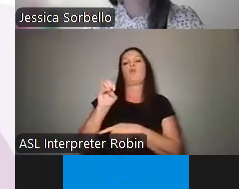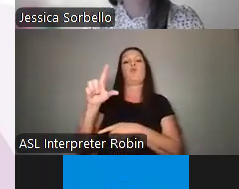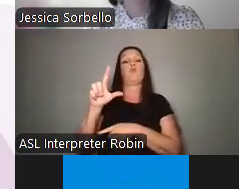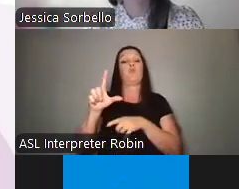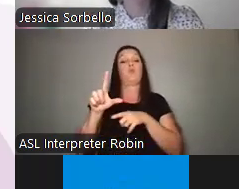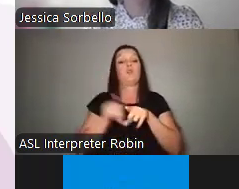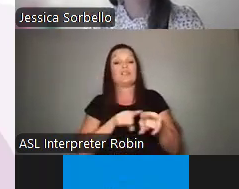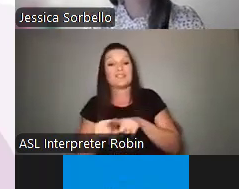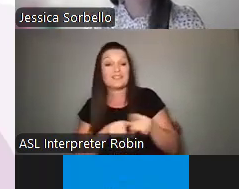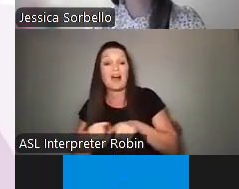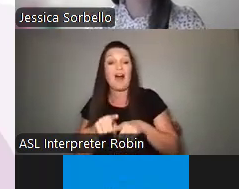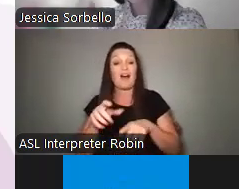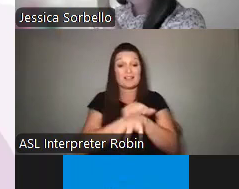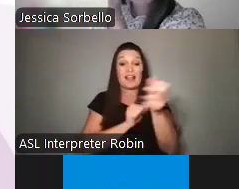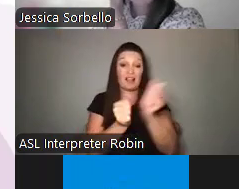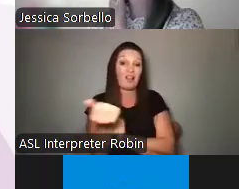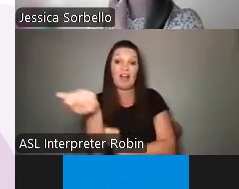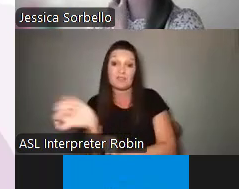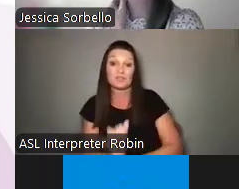Deterra bag. »BLAISE BRYANT: Yep.